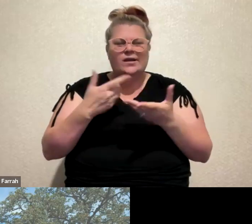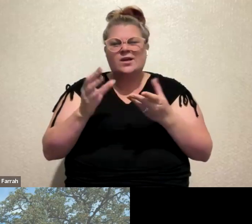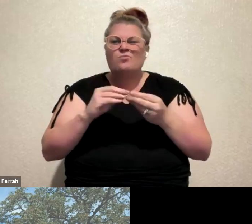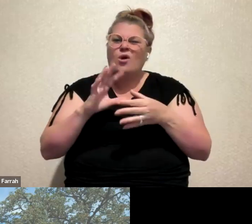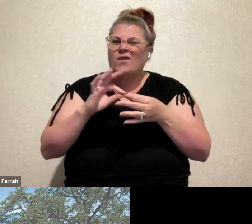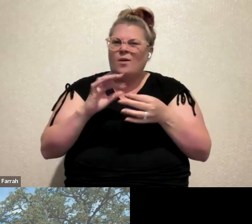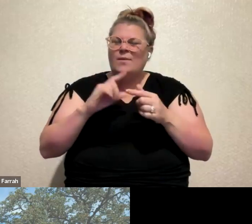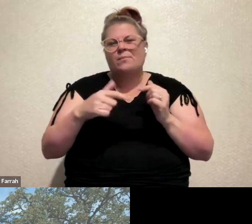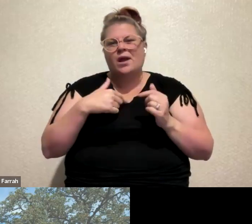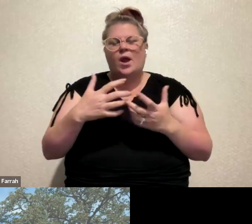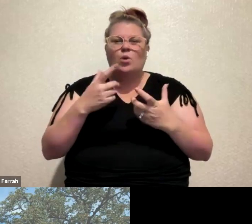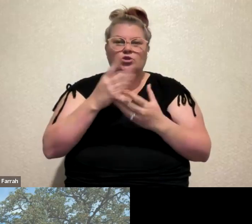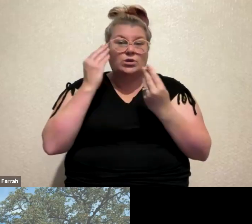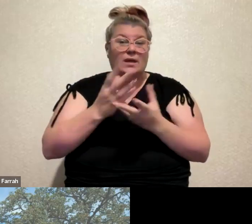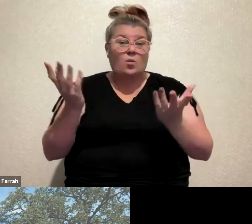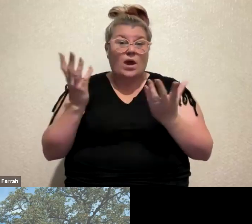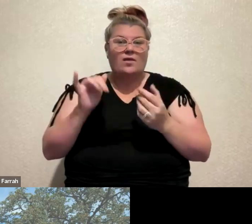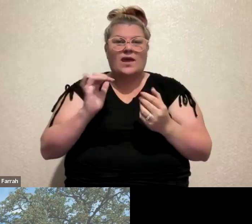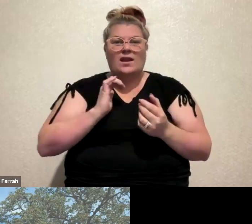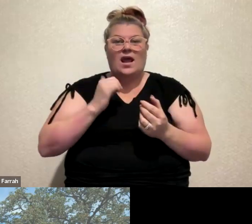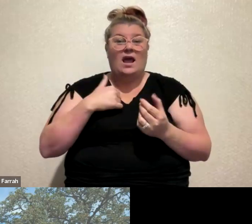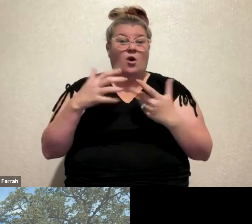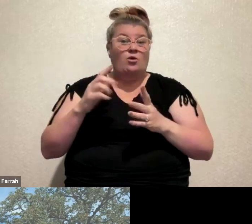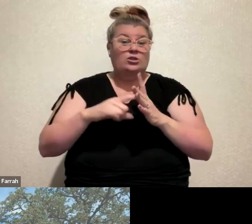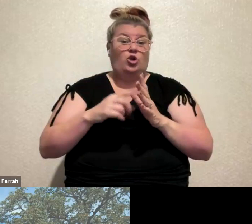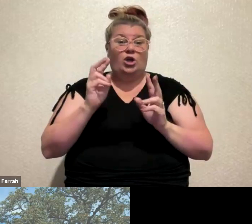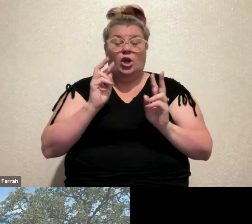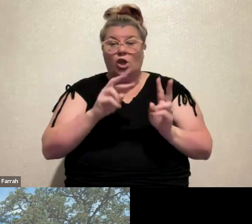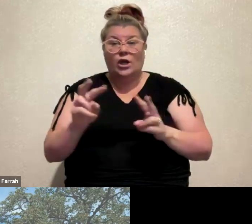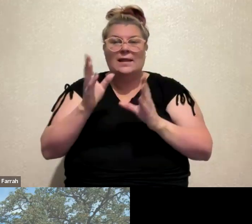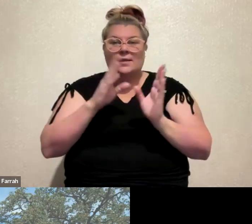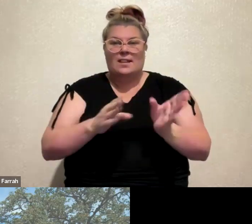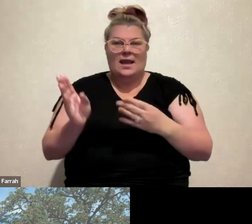I wanted you to be aware I've already started looking at the Plan, and of course the first